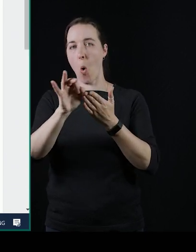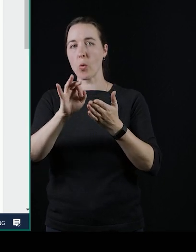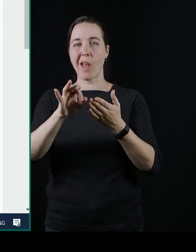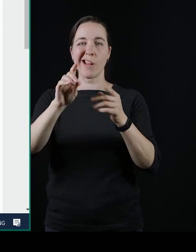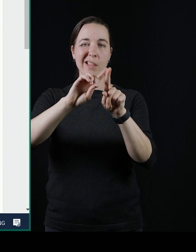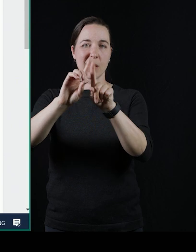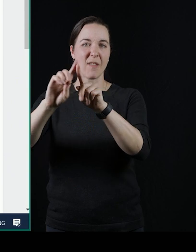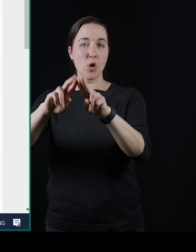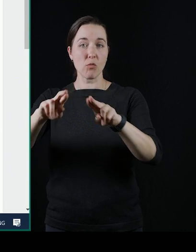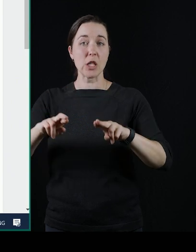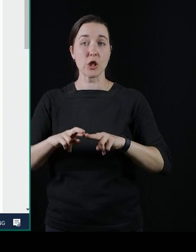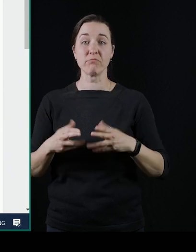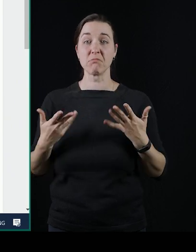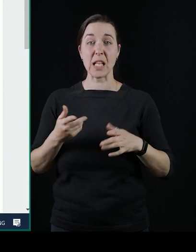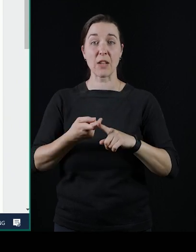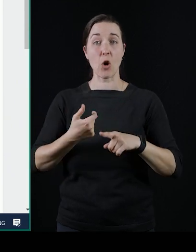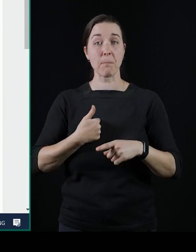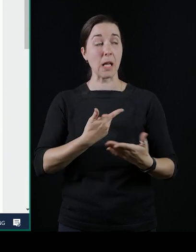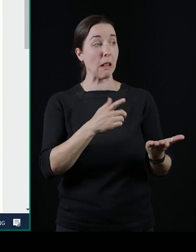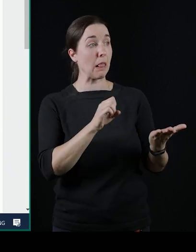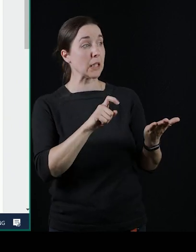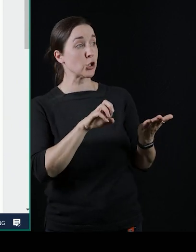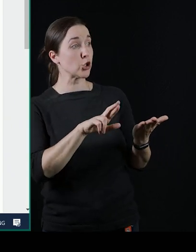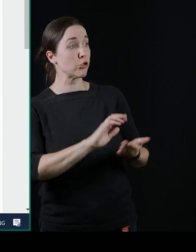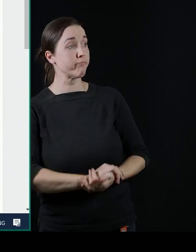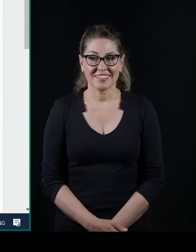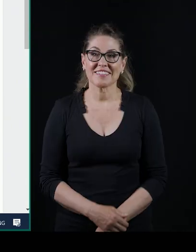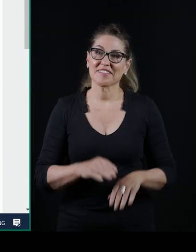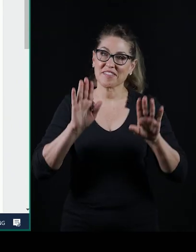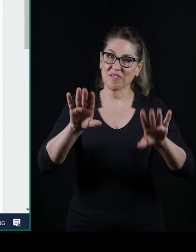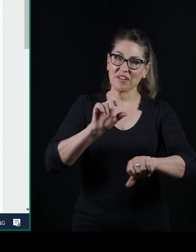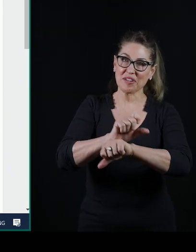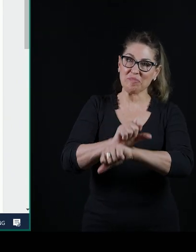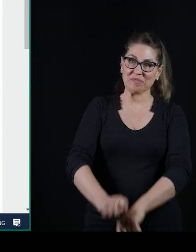or the last 30 days or any build that we want to select and then we're gonna use the quota item